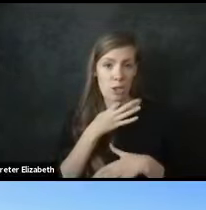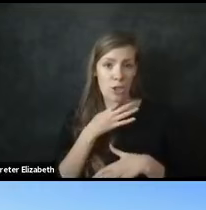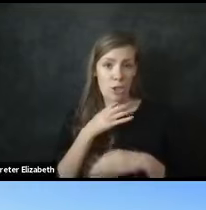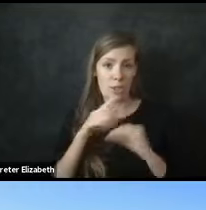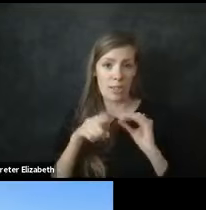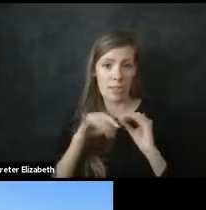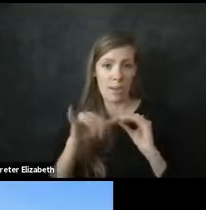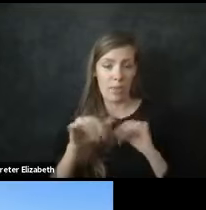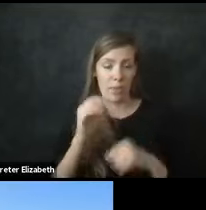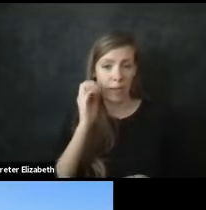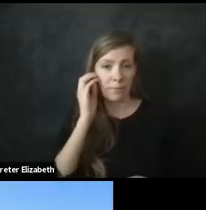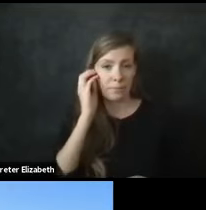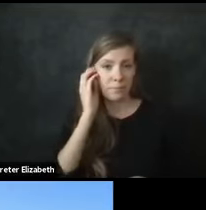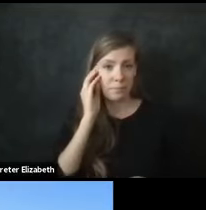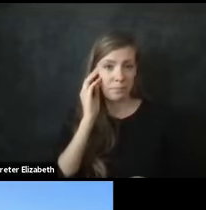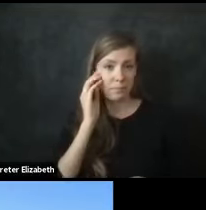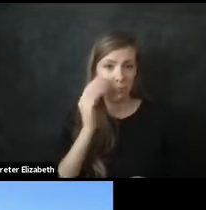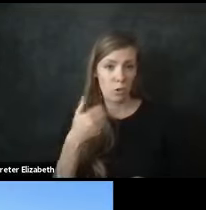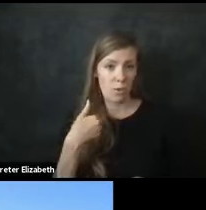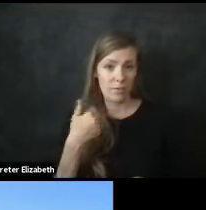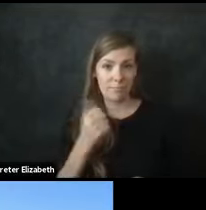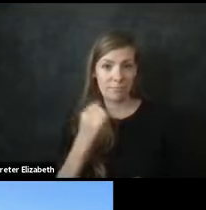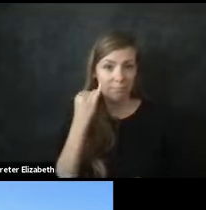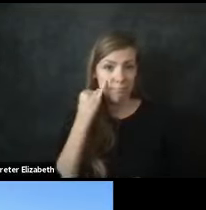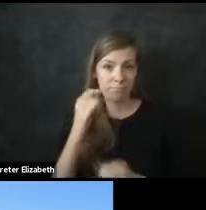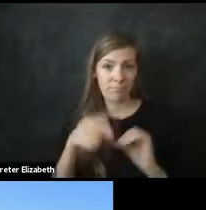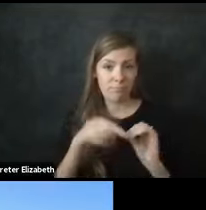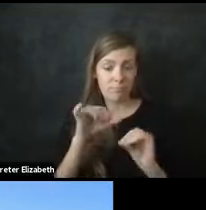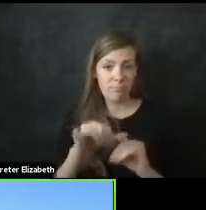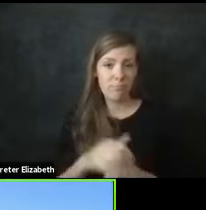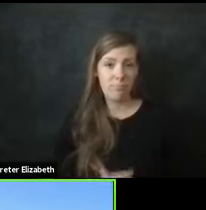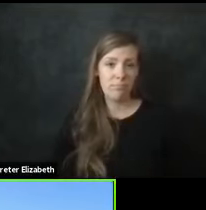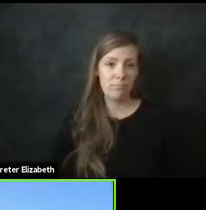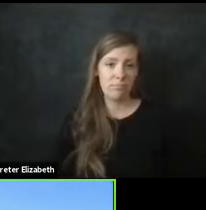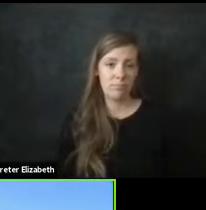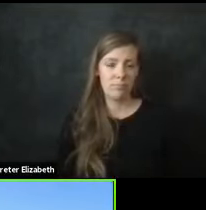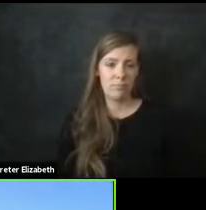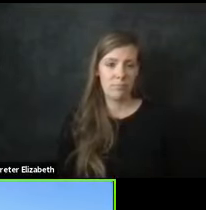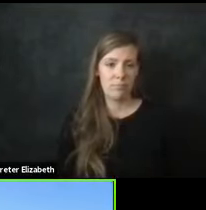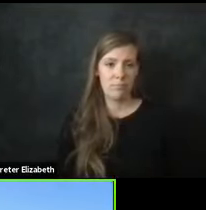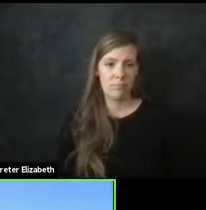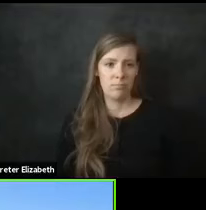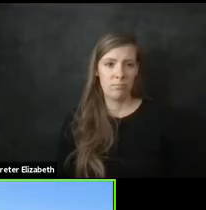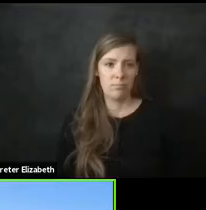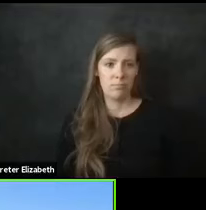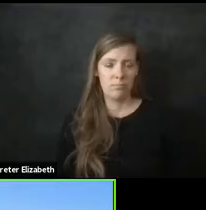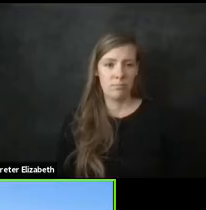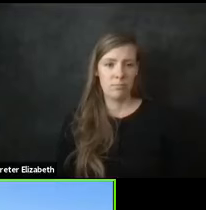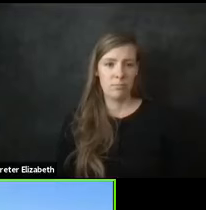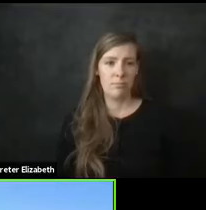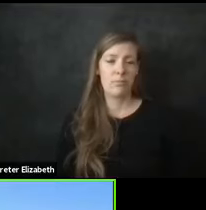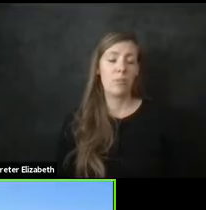Do you have any idea about when those to be approved? Yeah. So the studies are underway for the next